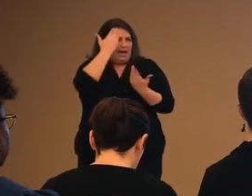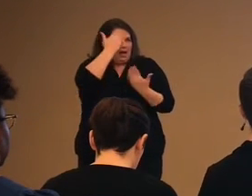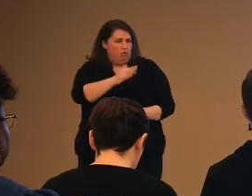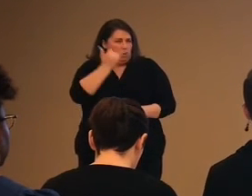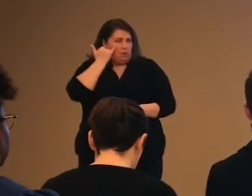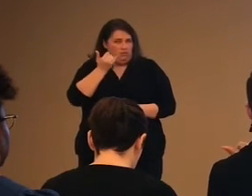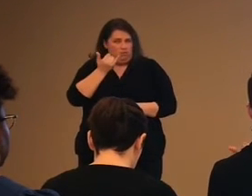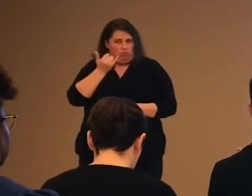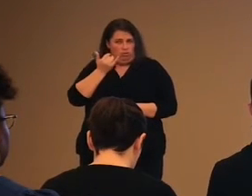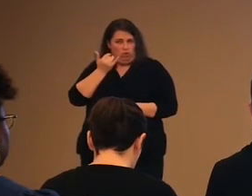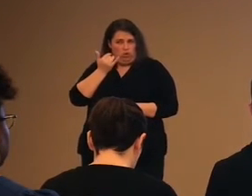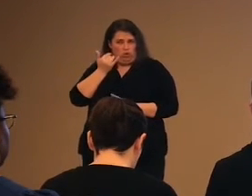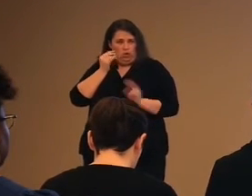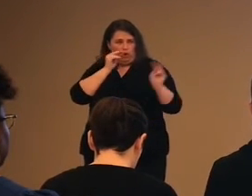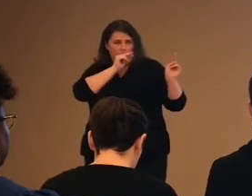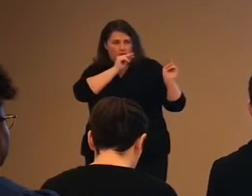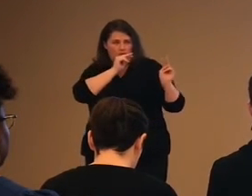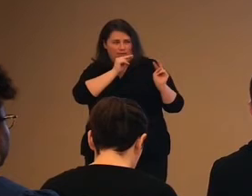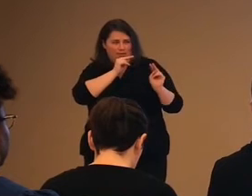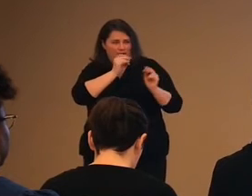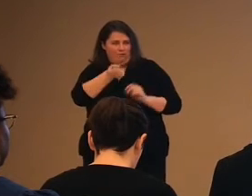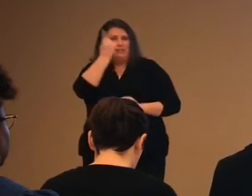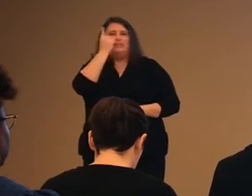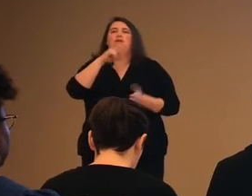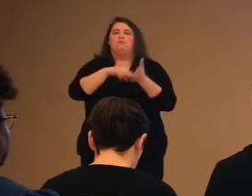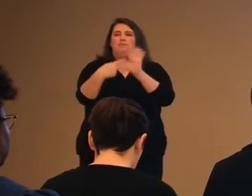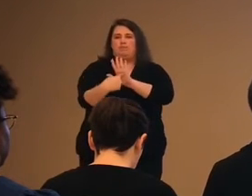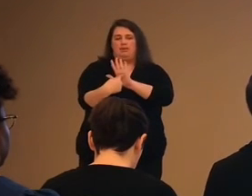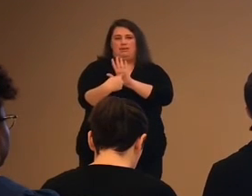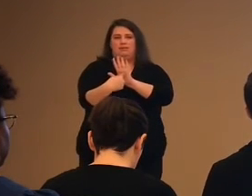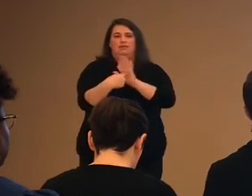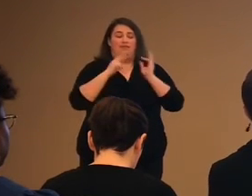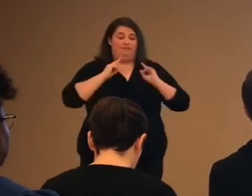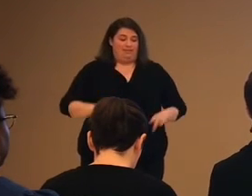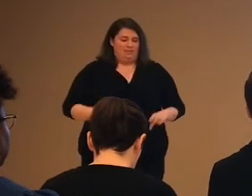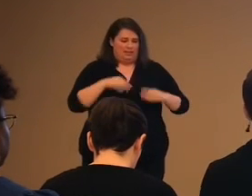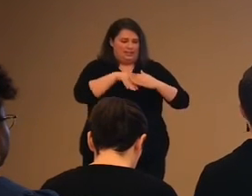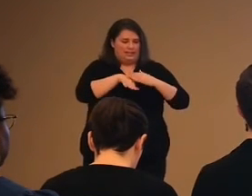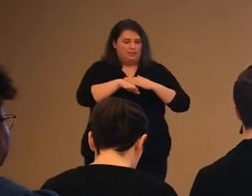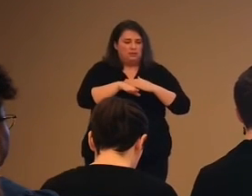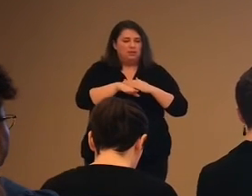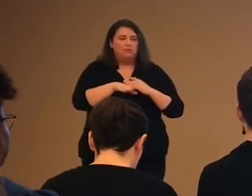Could gleam what that term means? But so physical accessibility is when you get in the building